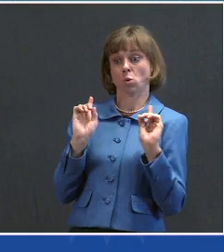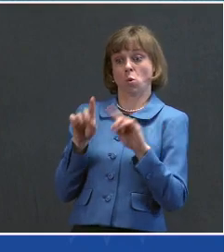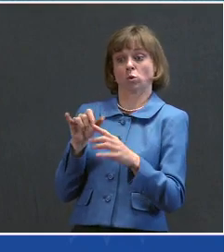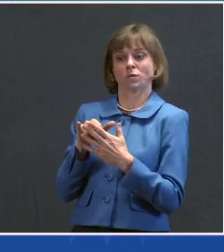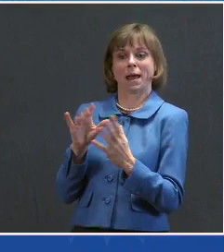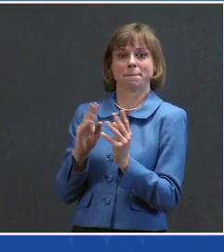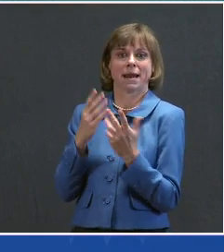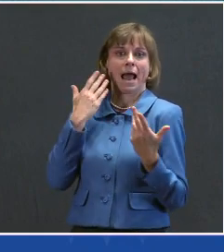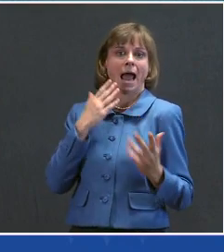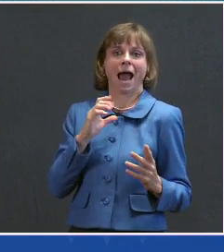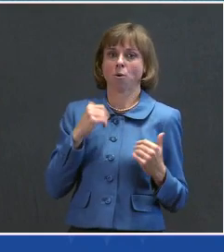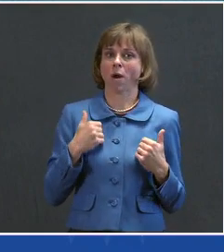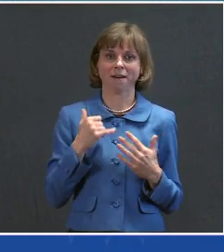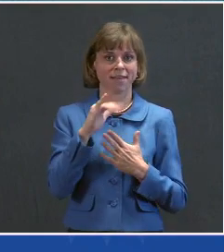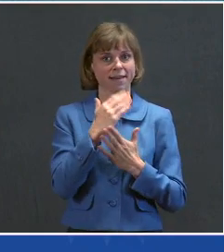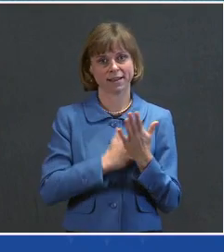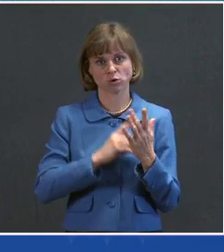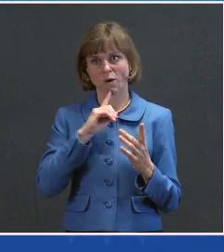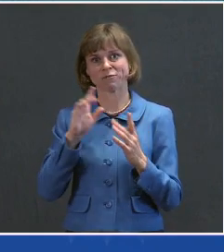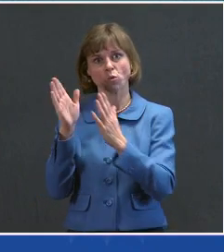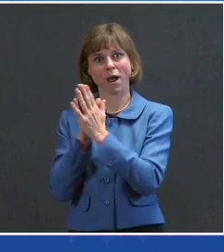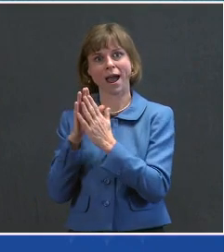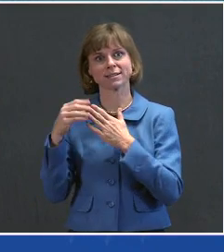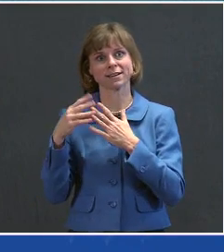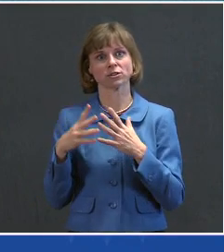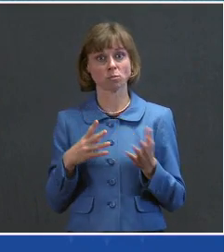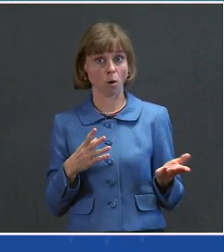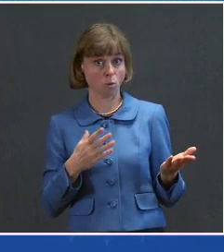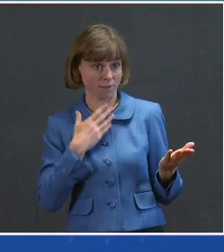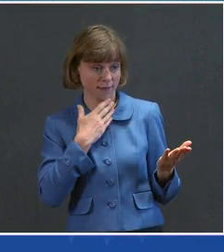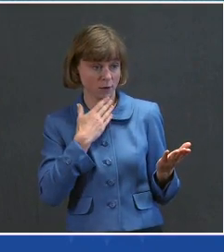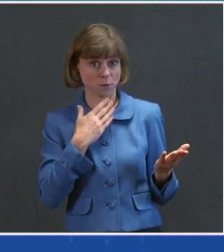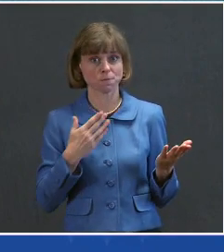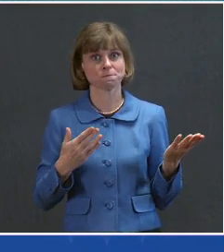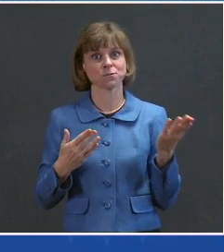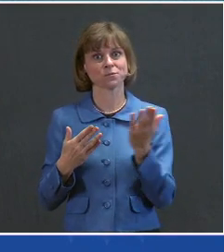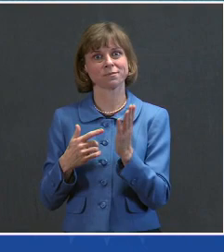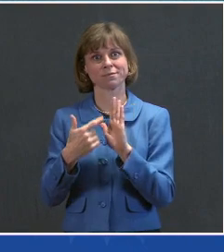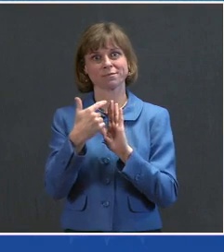The Press: Thank you, Jen. Ms. Psaki: Go ahead. Oh, thank you. So this is a little "phone a friend" on the --